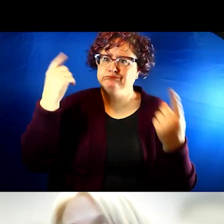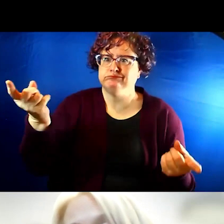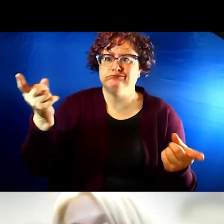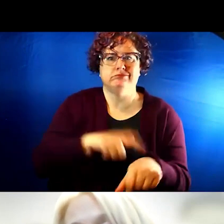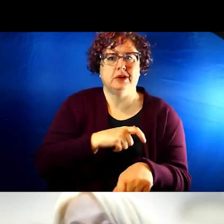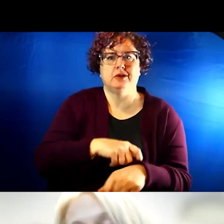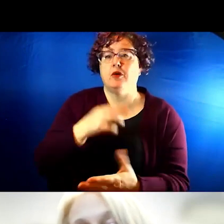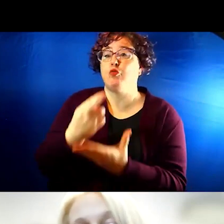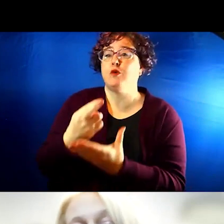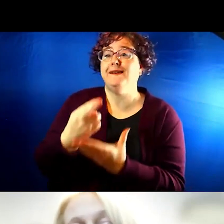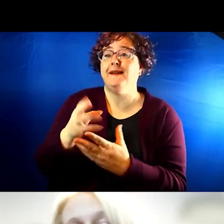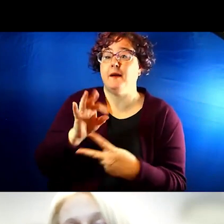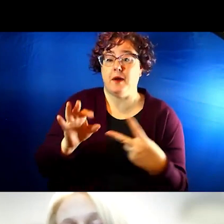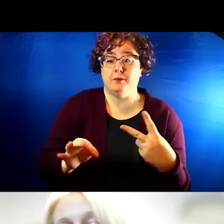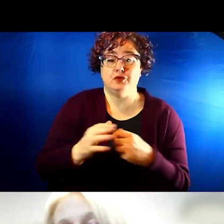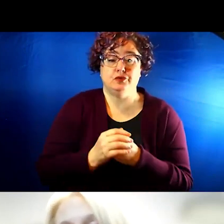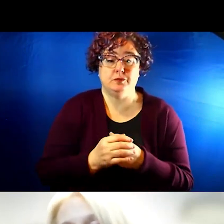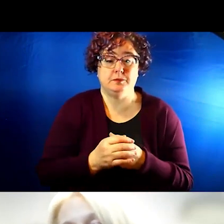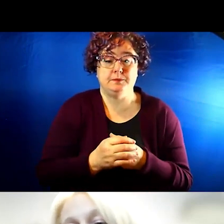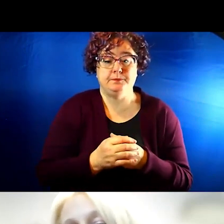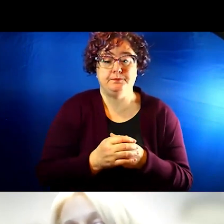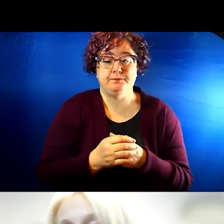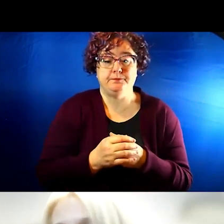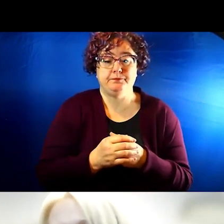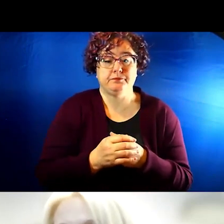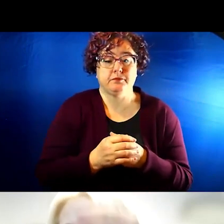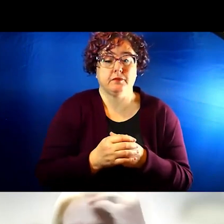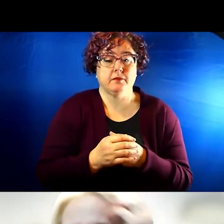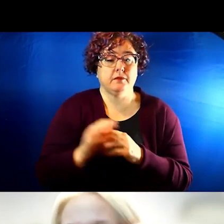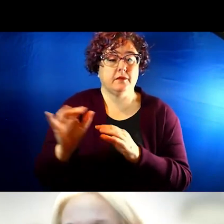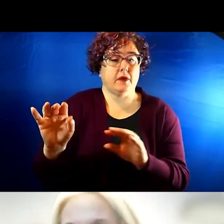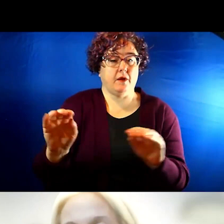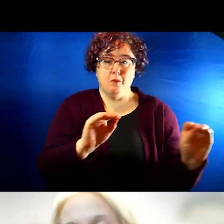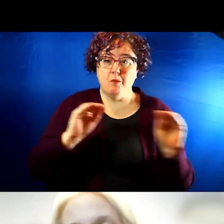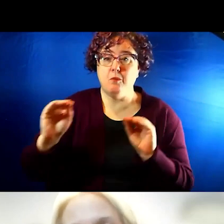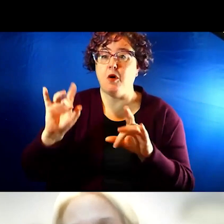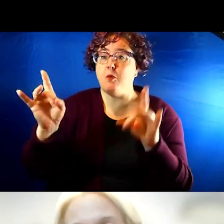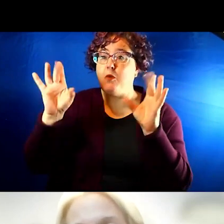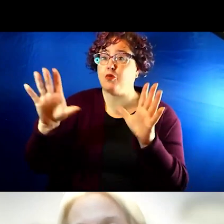OPTION. THERE IS A MOBILE CRISIS OPTION WHERE YOU HAVE FOLKS TO